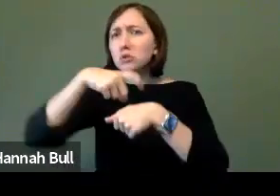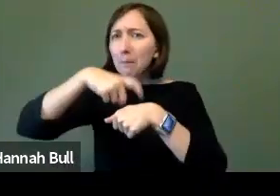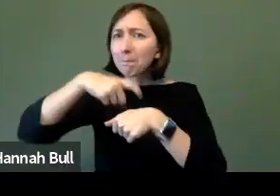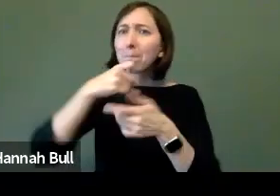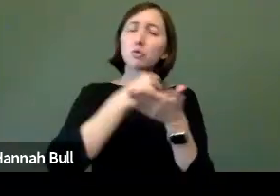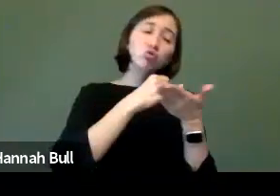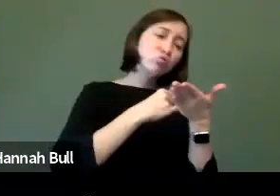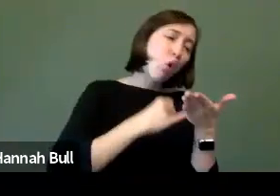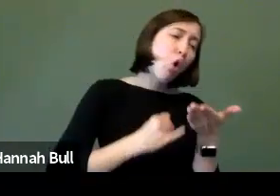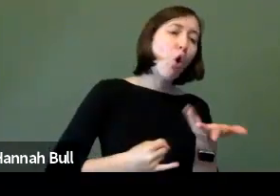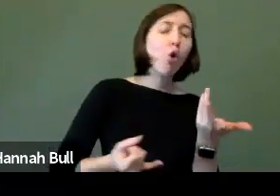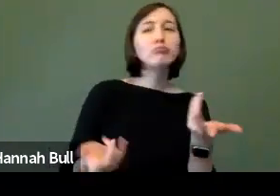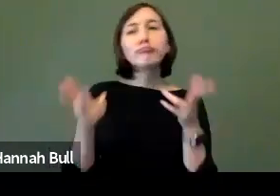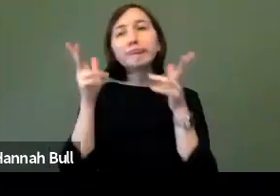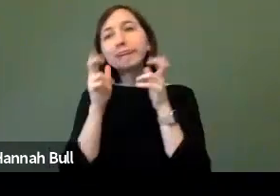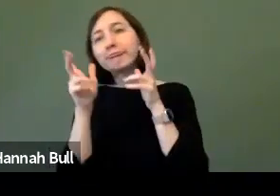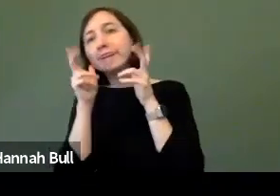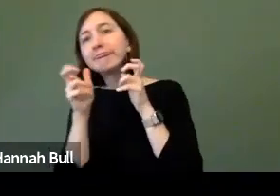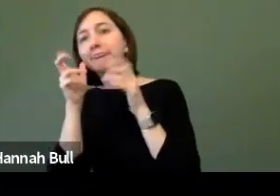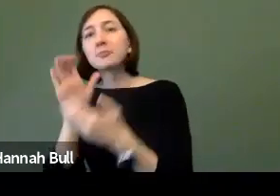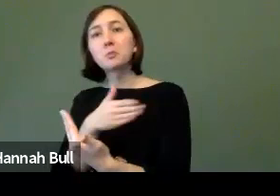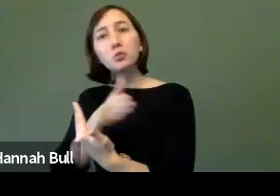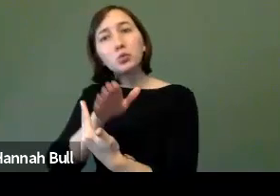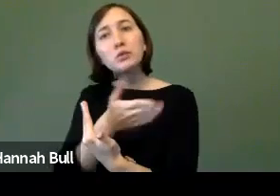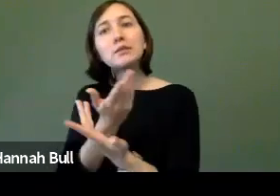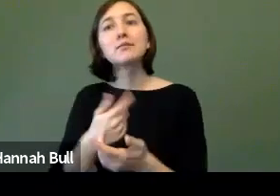Do things that bring you joy.